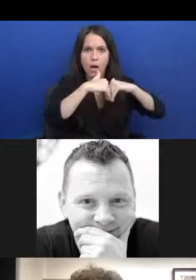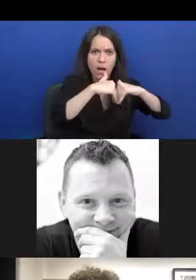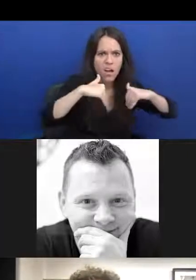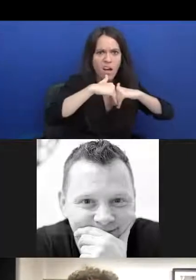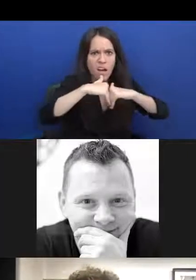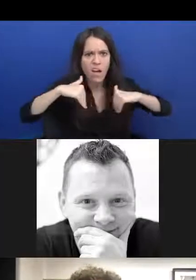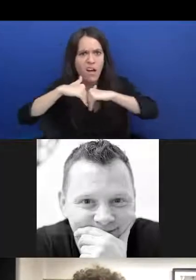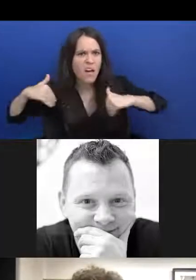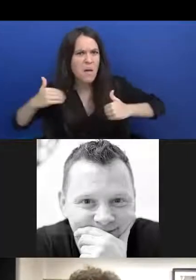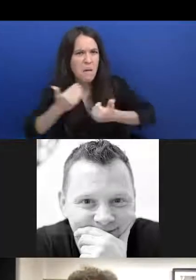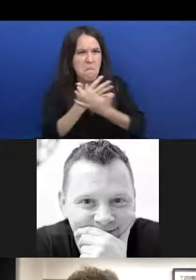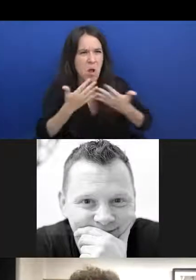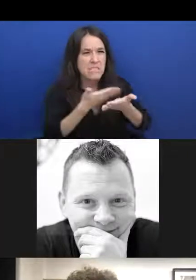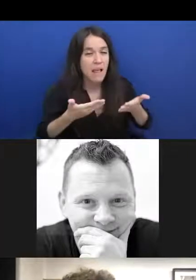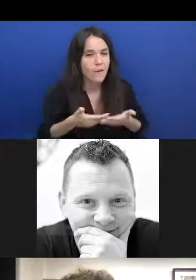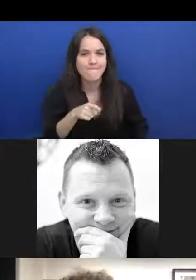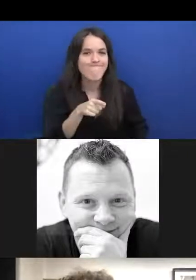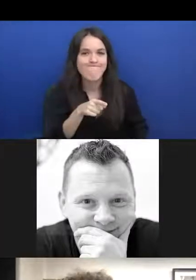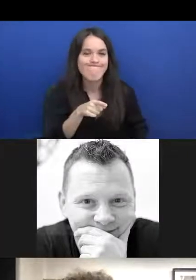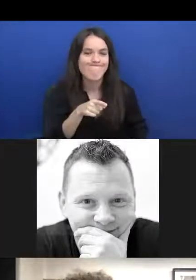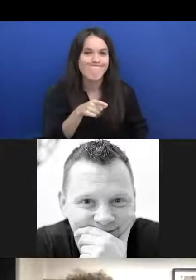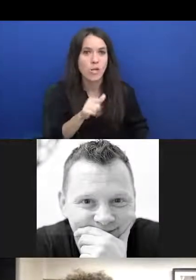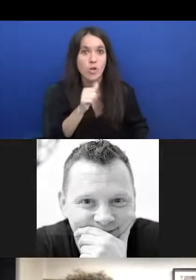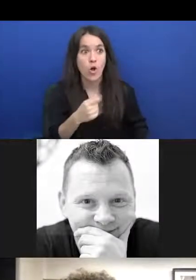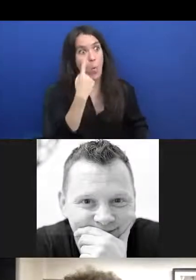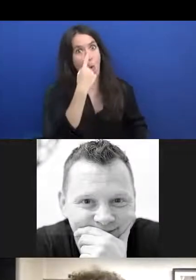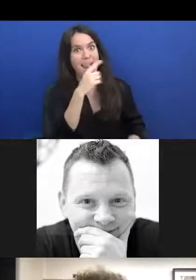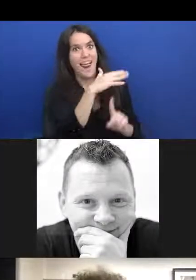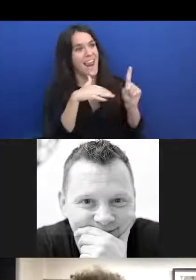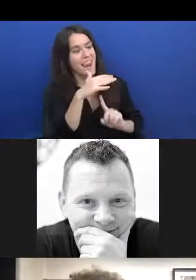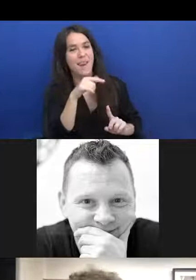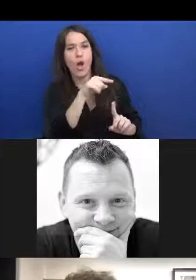were not using different languages in different contexts in terms of places where they were